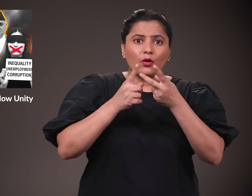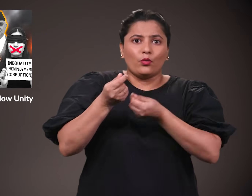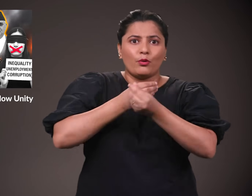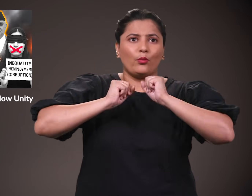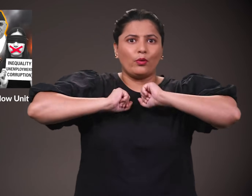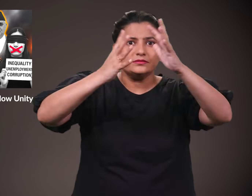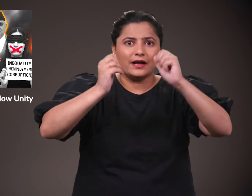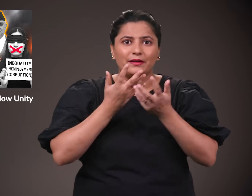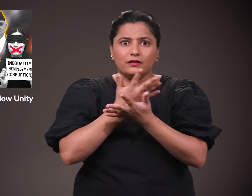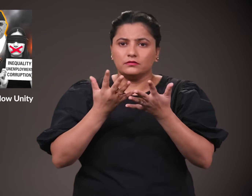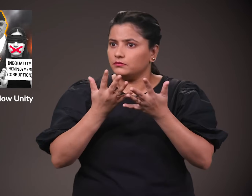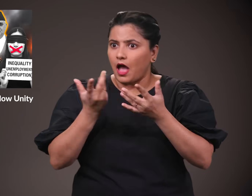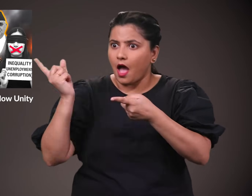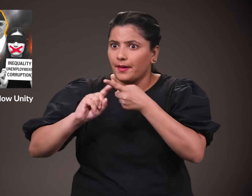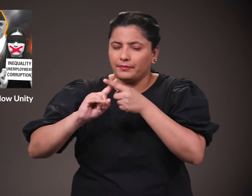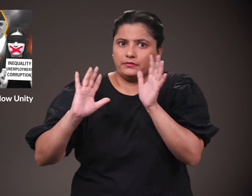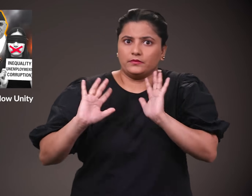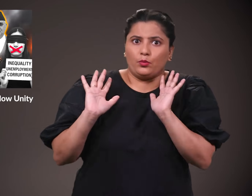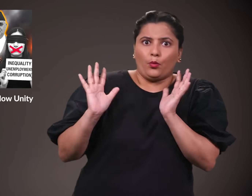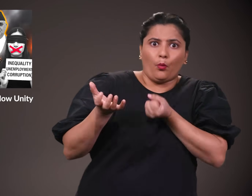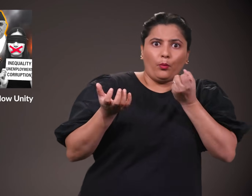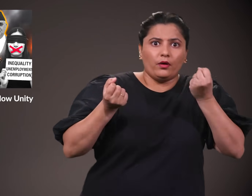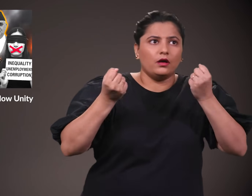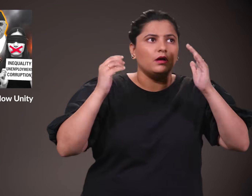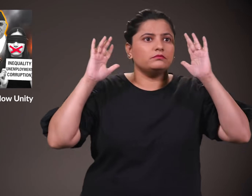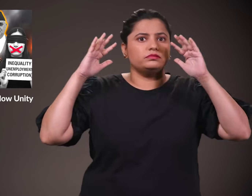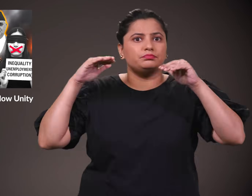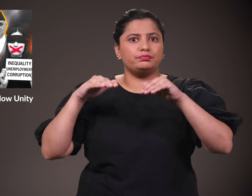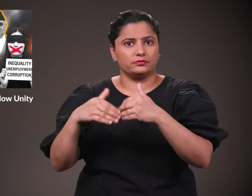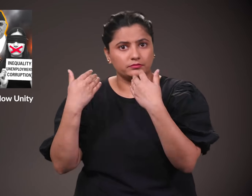Markets disrupted.